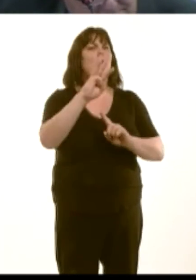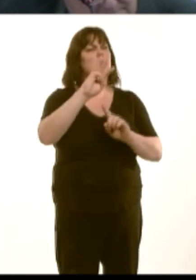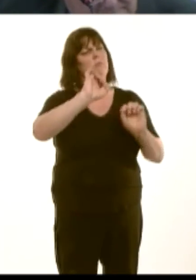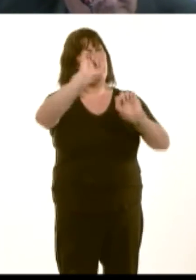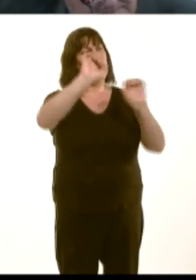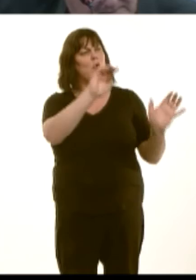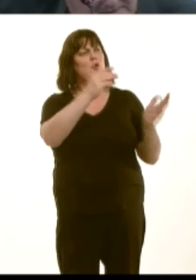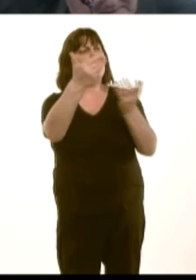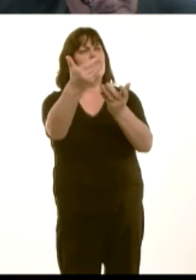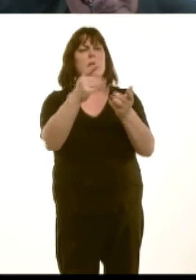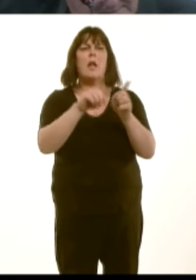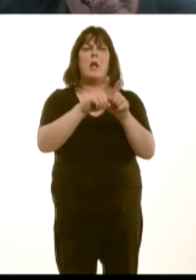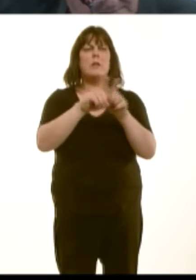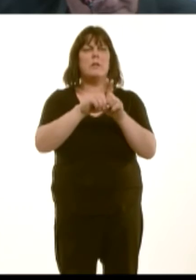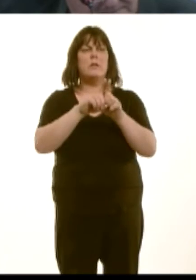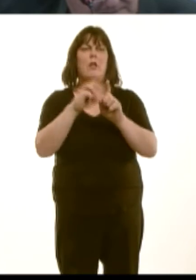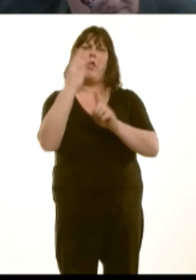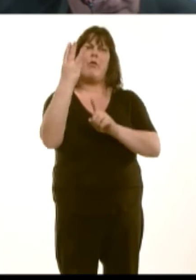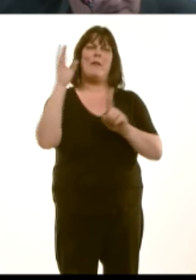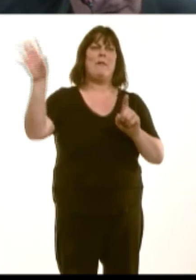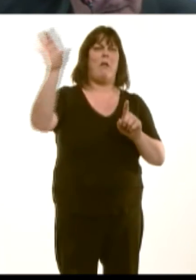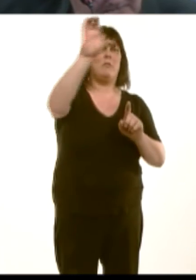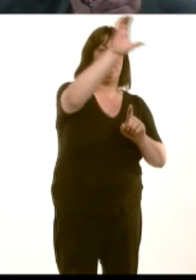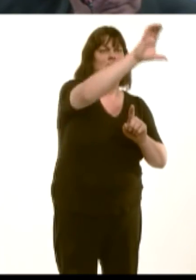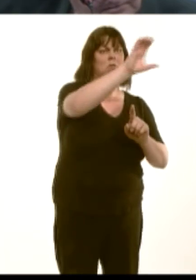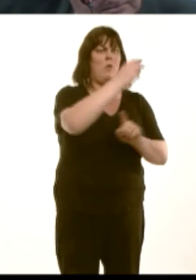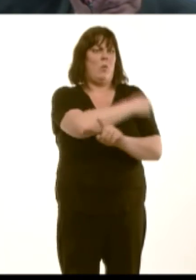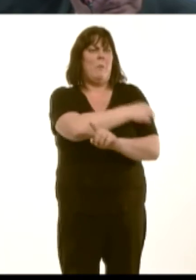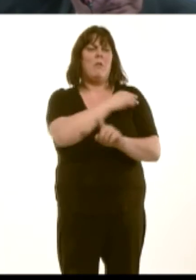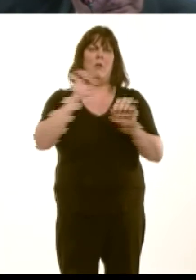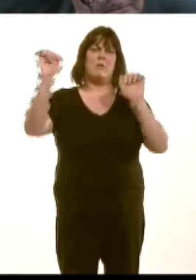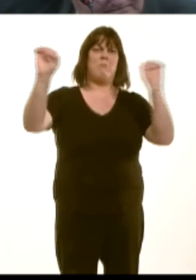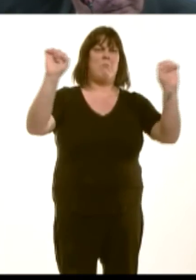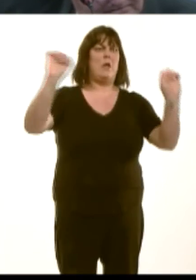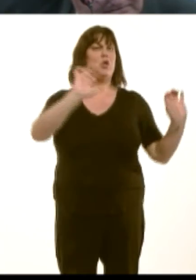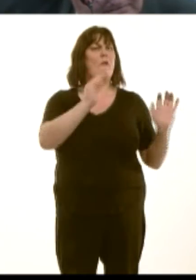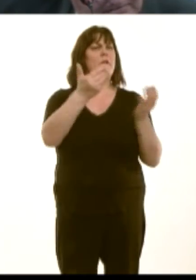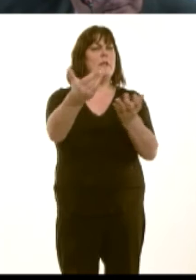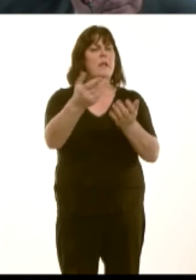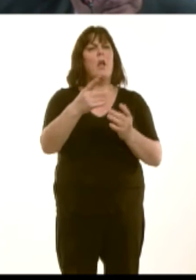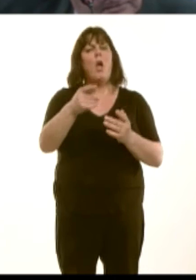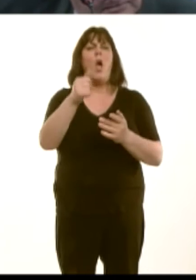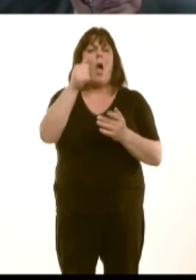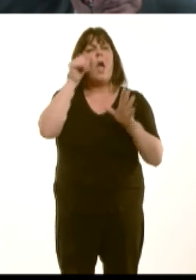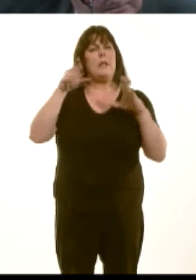of services to be provided on all three sites. So, I accept your assurances about the service being replaced within 12 monthsí time.